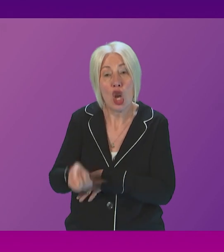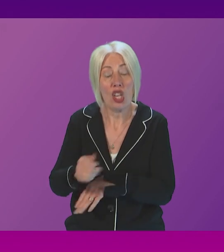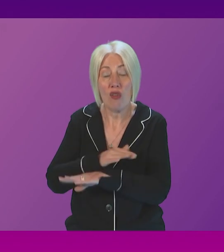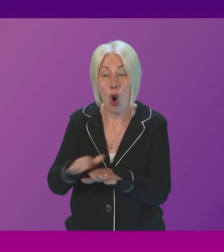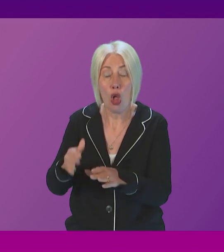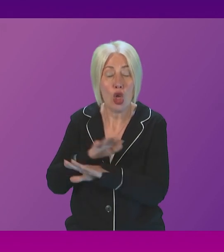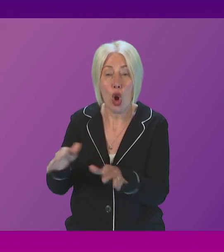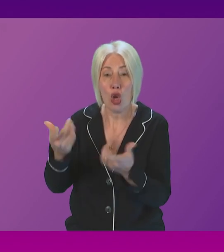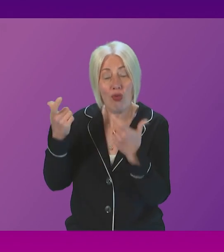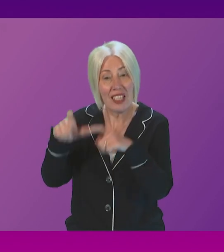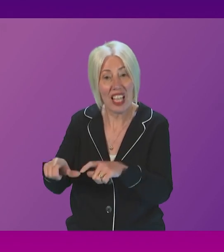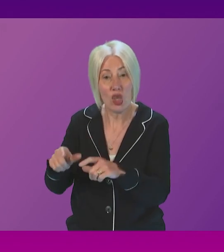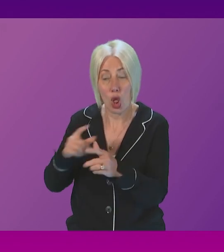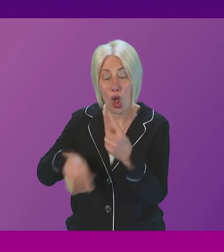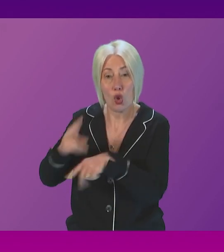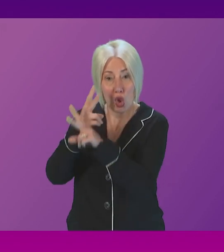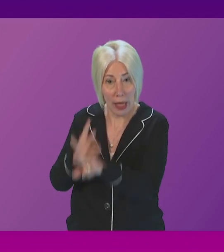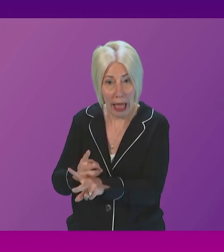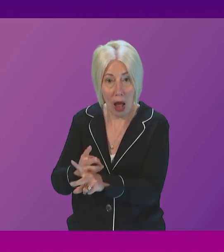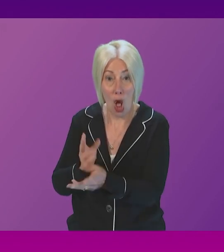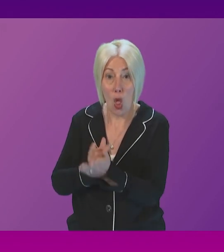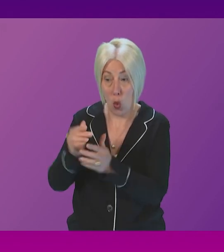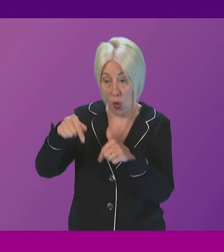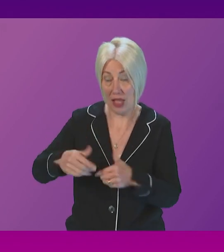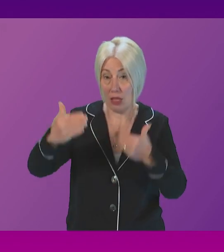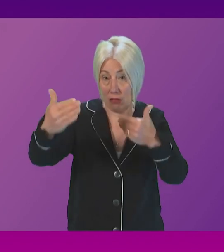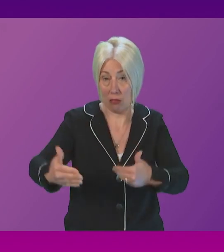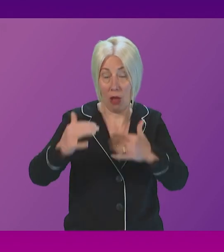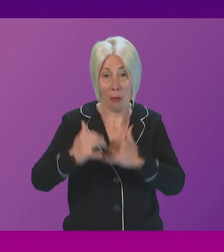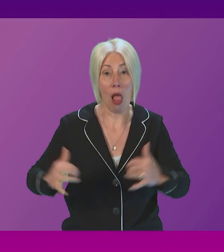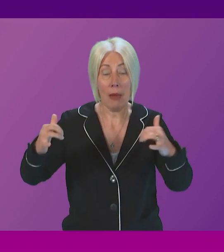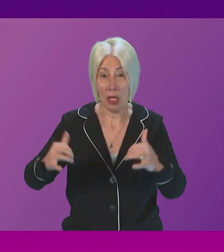within this session of Parliament absolutely exists: we will do that as soon as possible.